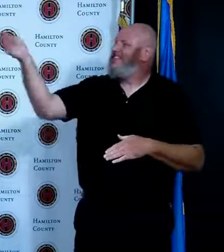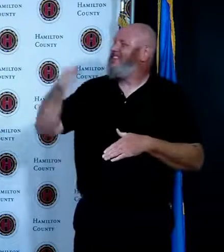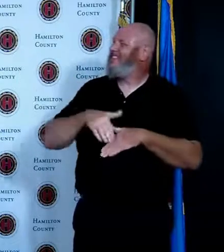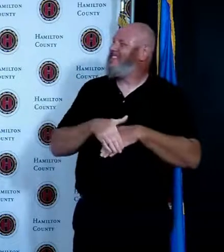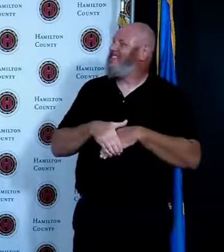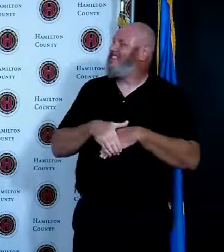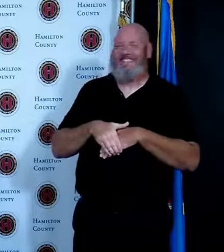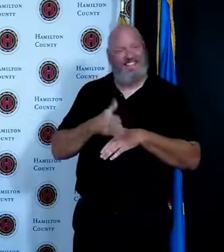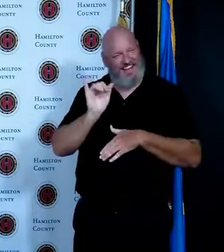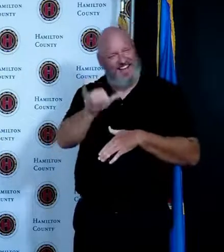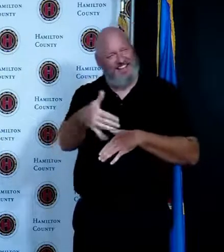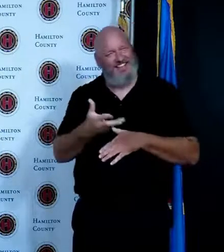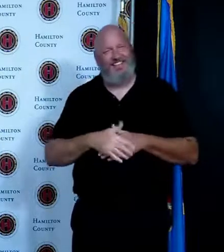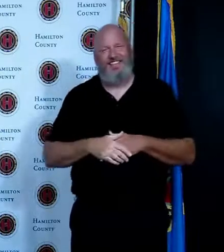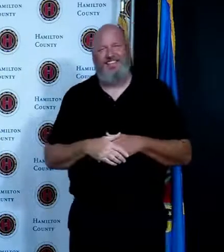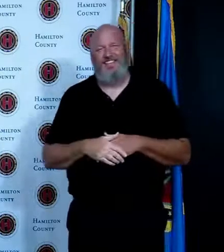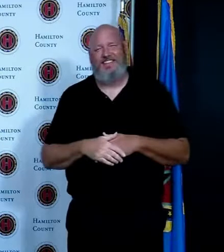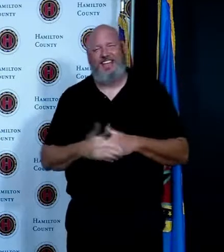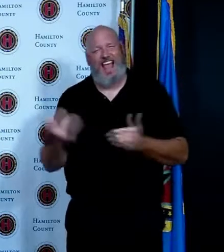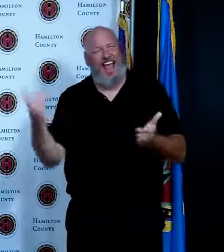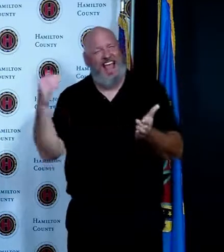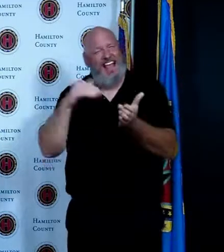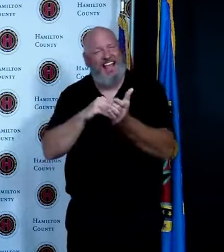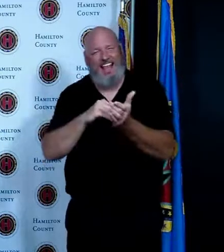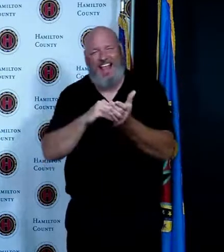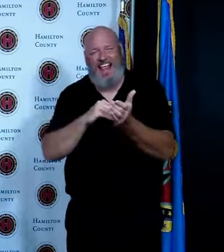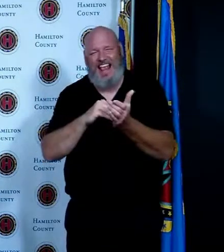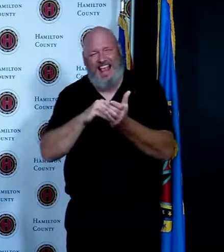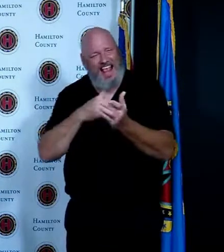wrong thing it's about helping them do the right thing and shifting the model